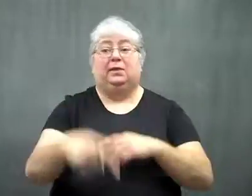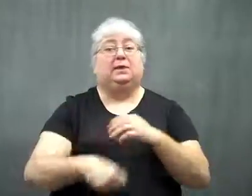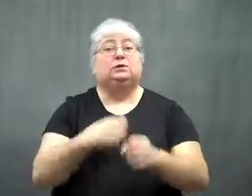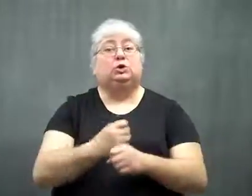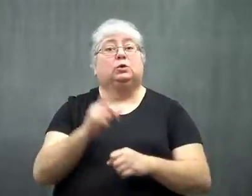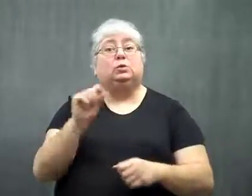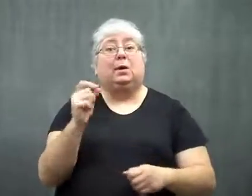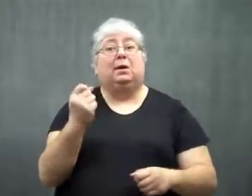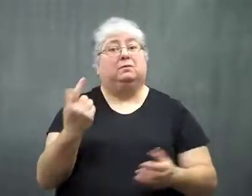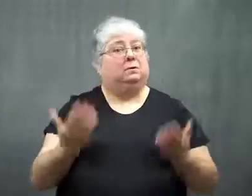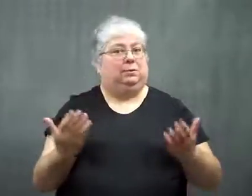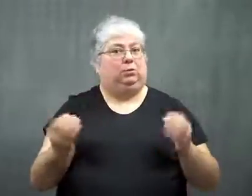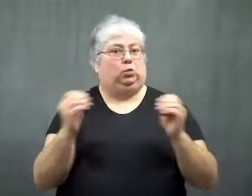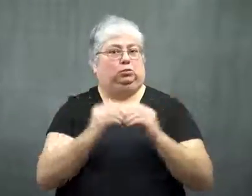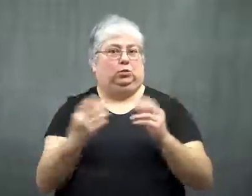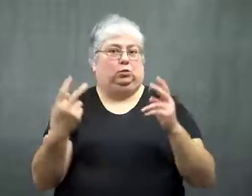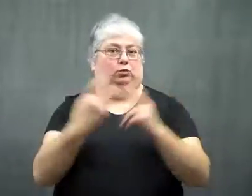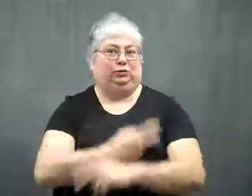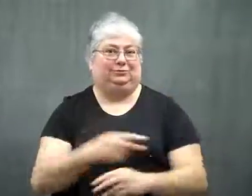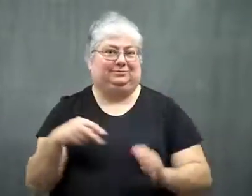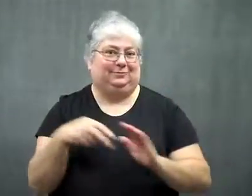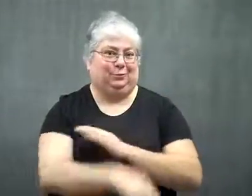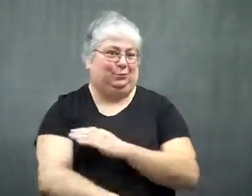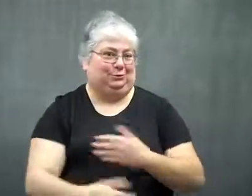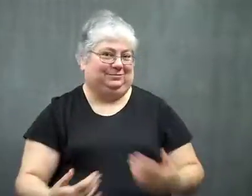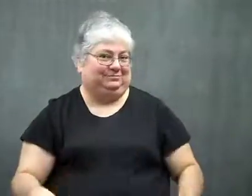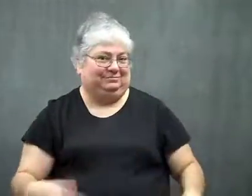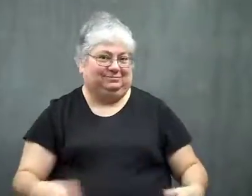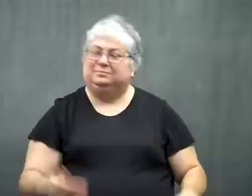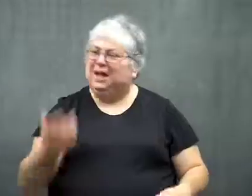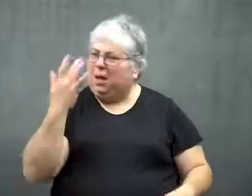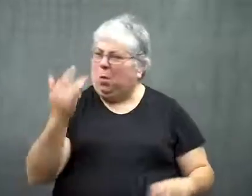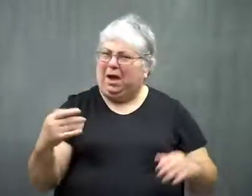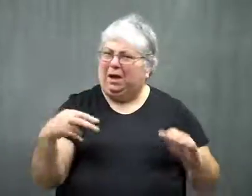This year, in 2011, it stands to lose even more.